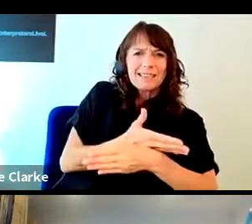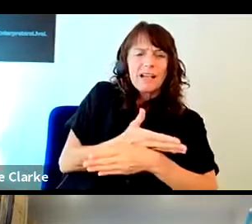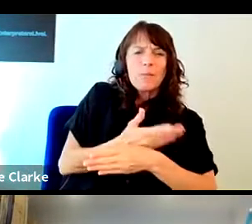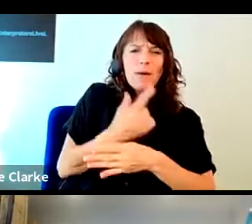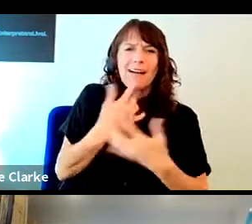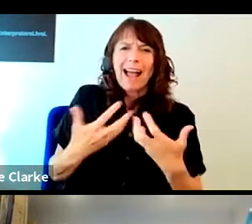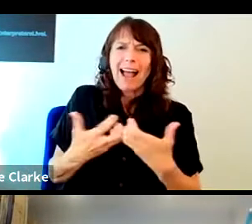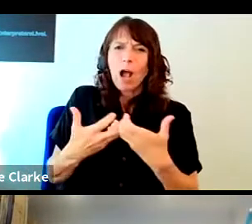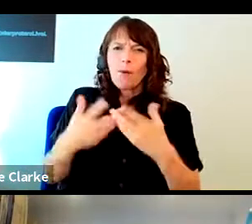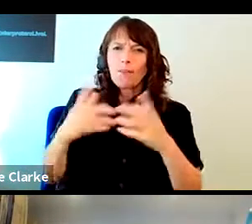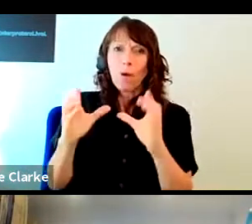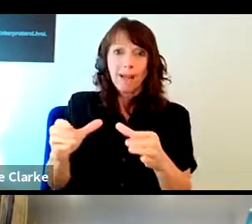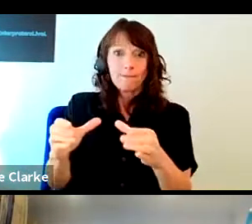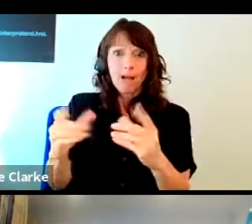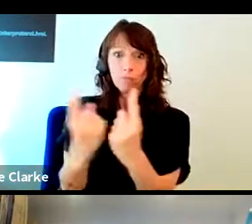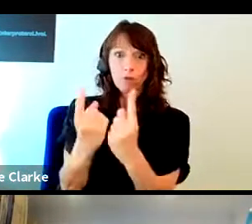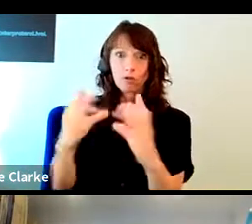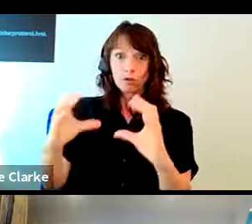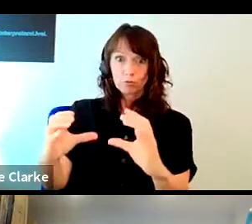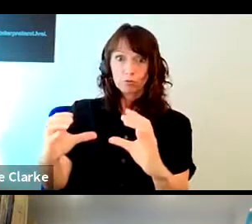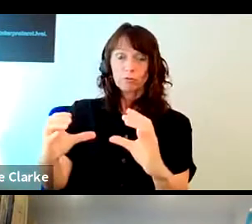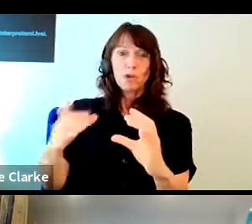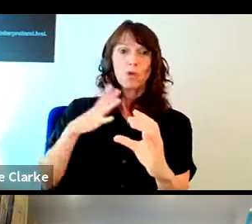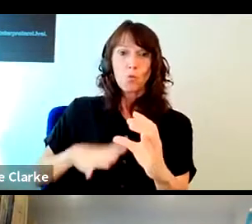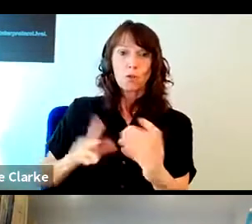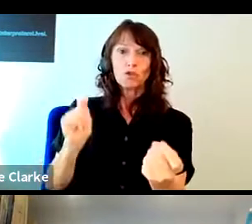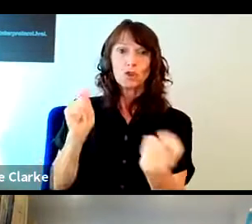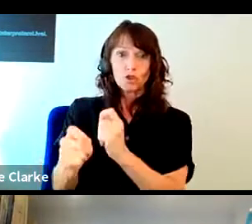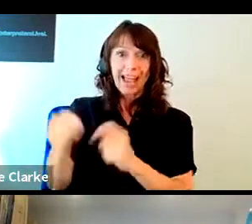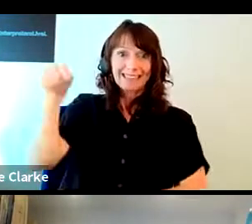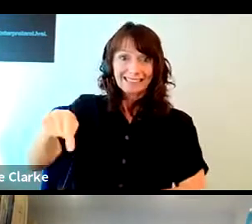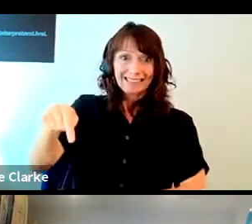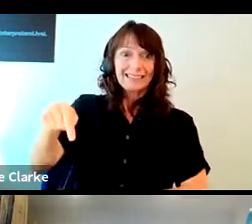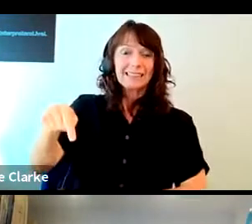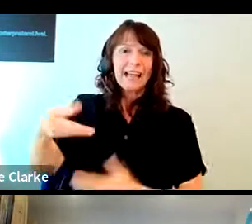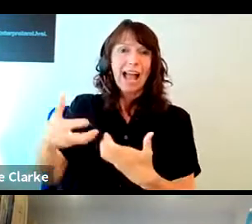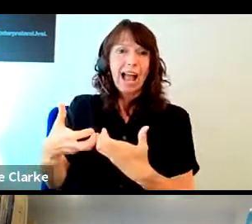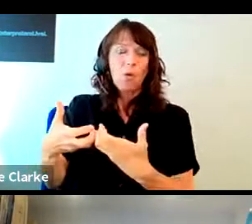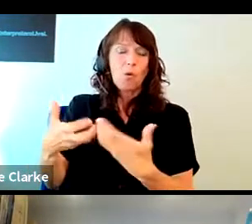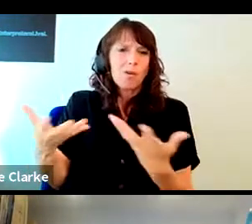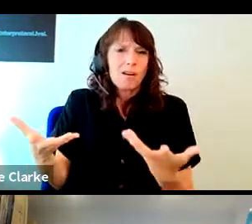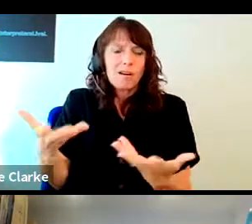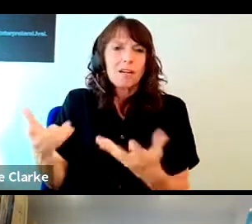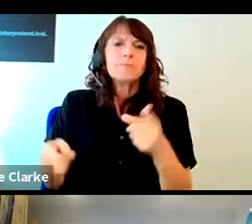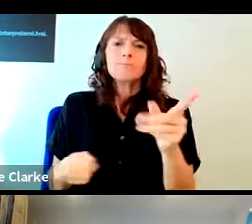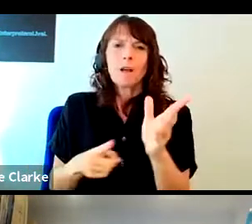we want to change? Yeah, that's a tricky one. Usually if you're thinking of changing something,